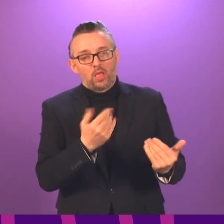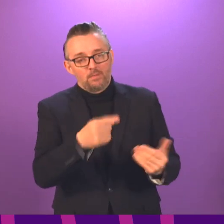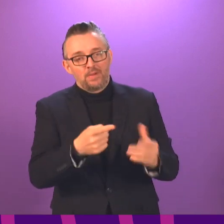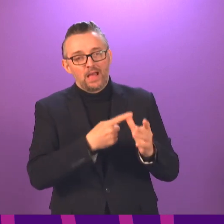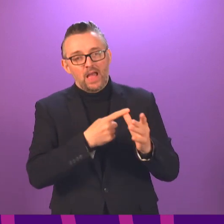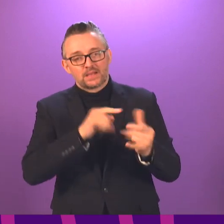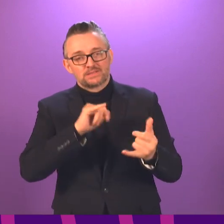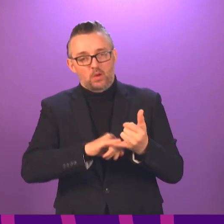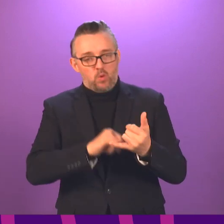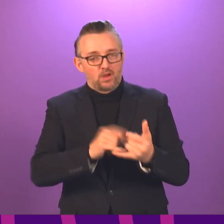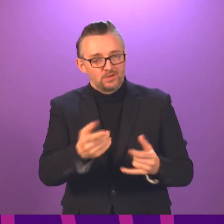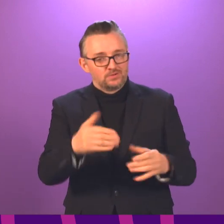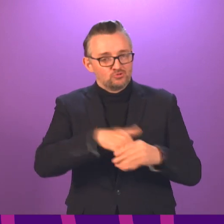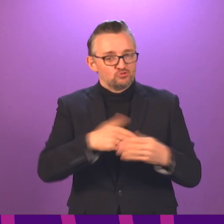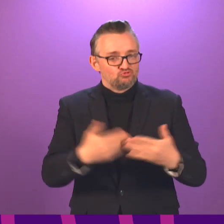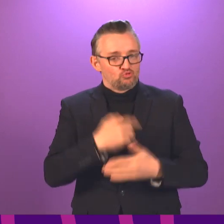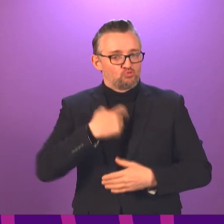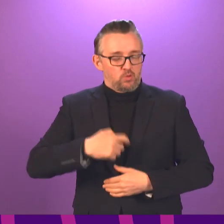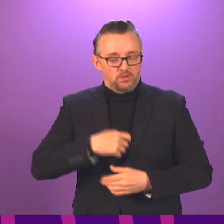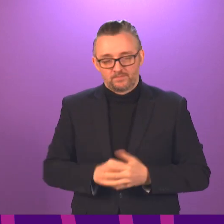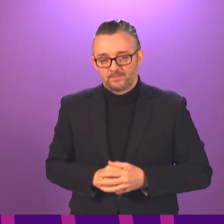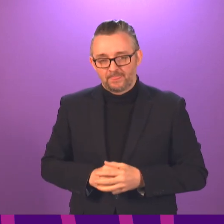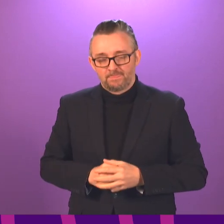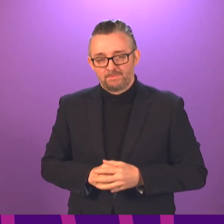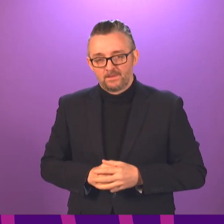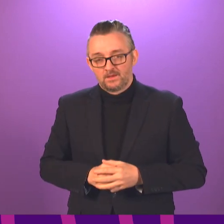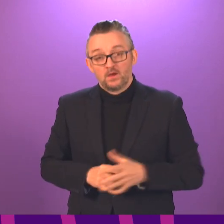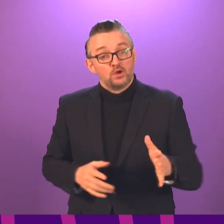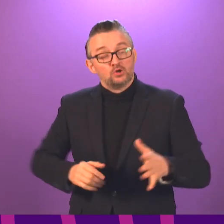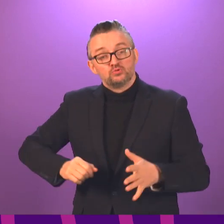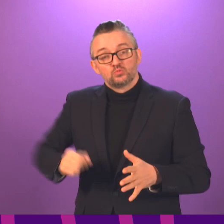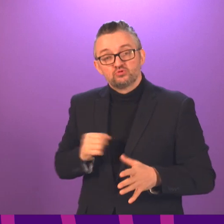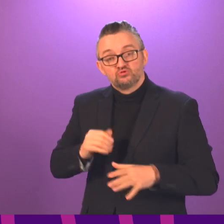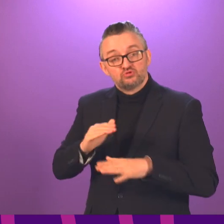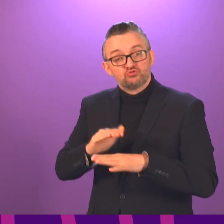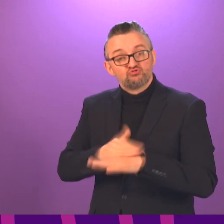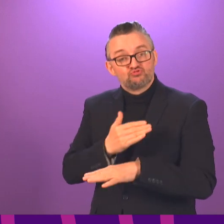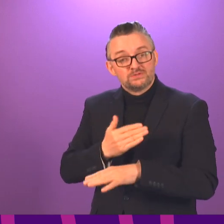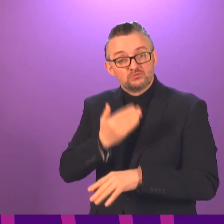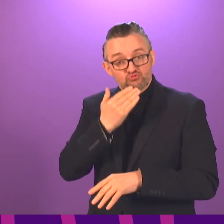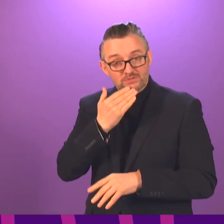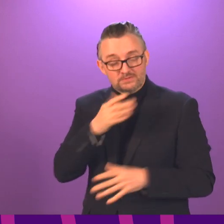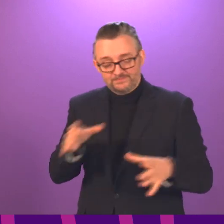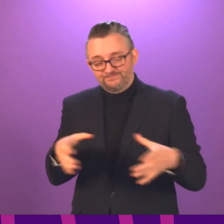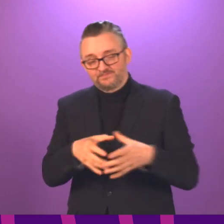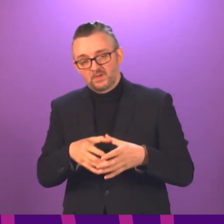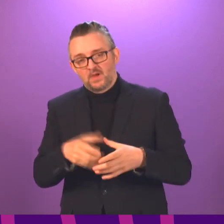as Labour leader. The Scottish Greens have long called for action to be taken to make our schools safe and particularly